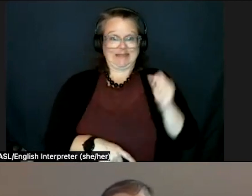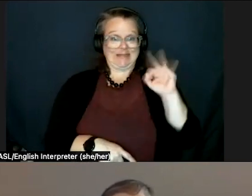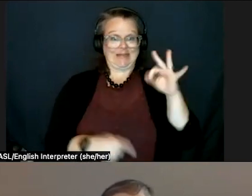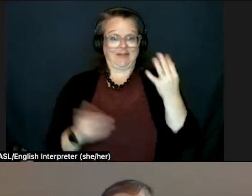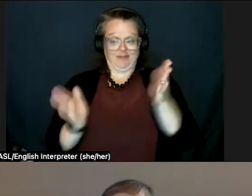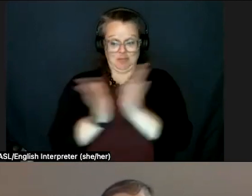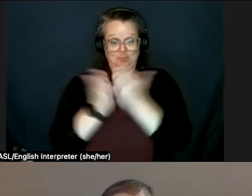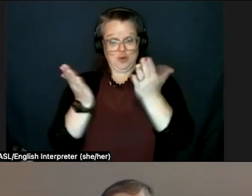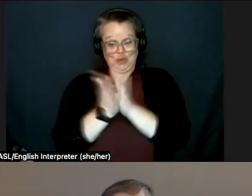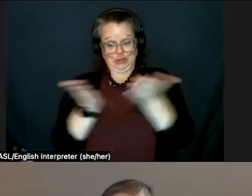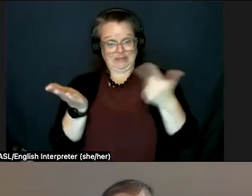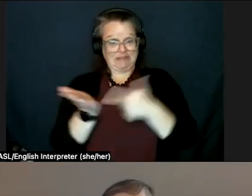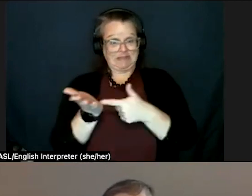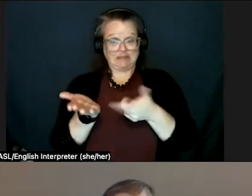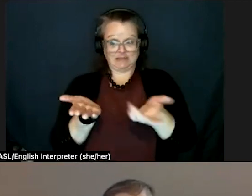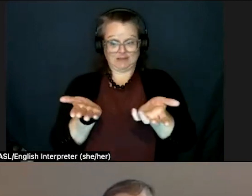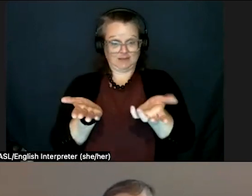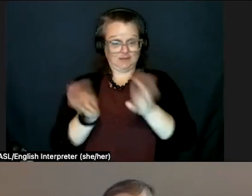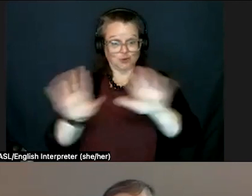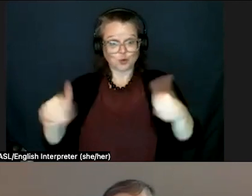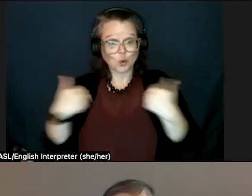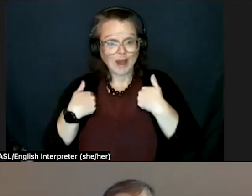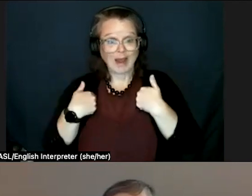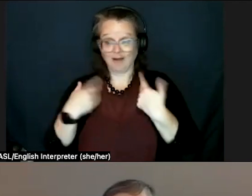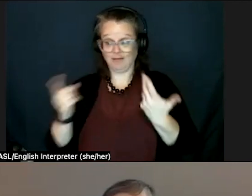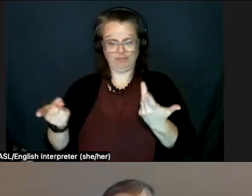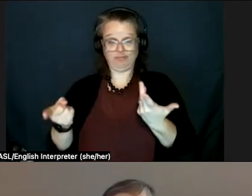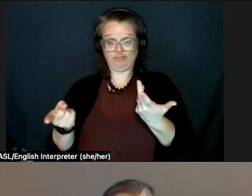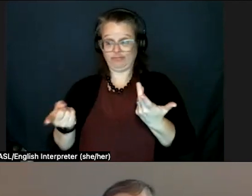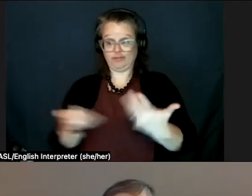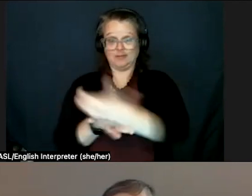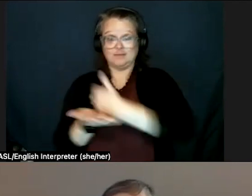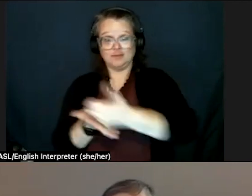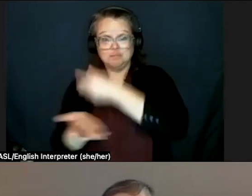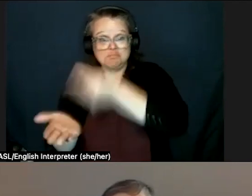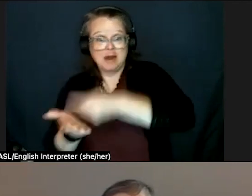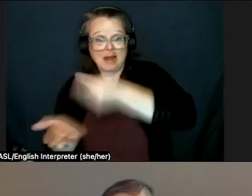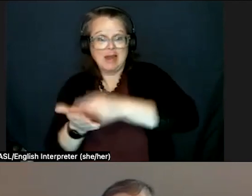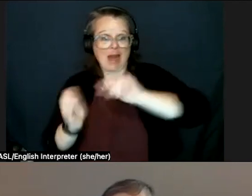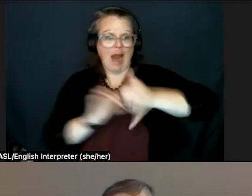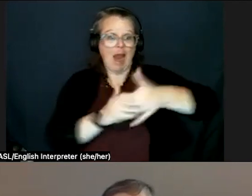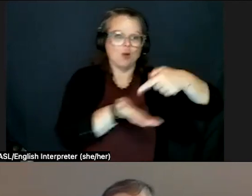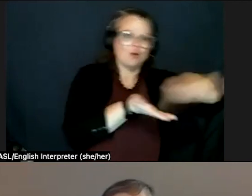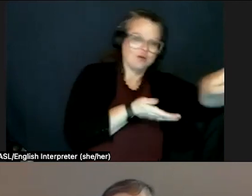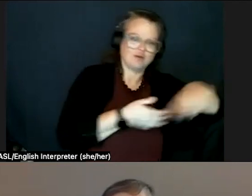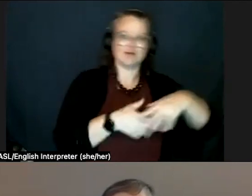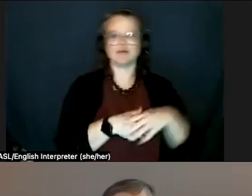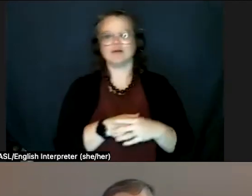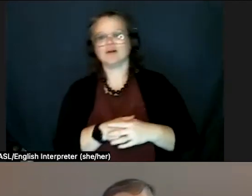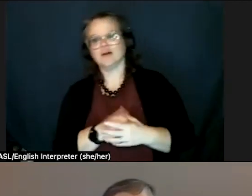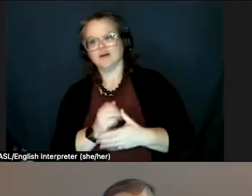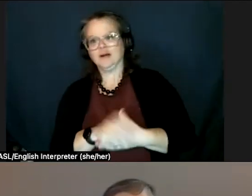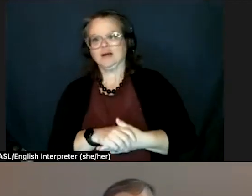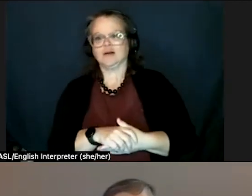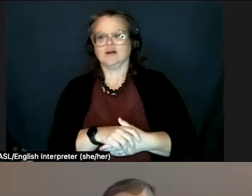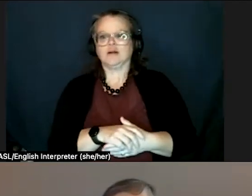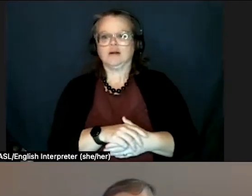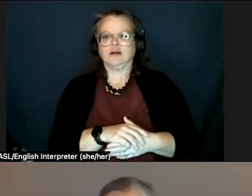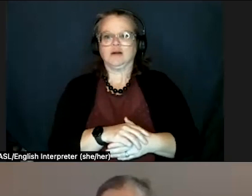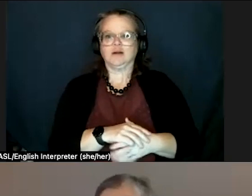so we pay from Microsoft every month. We felt that that gave us a whole bunch of the tools